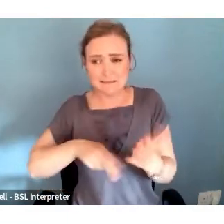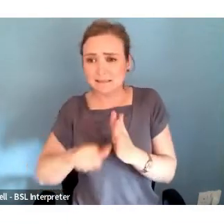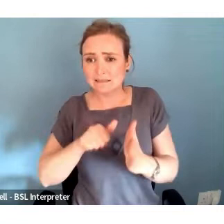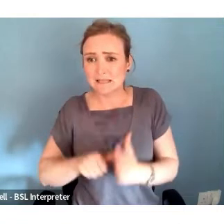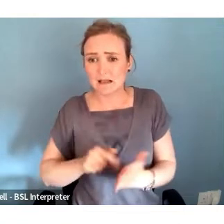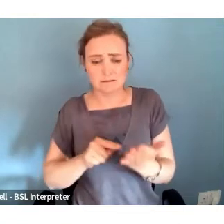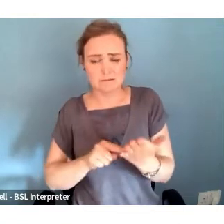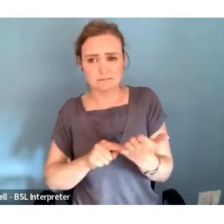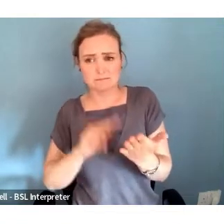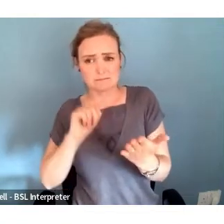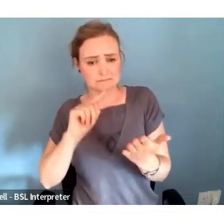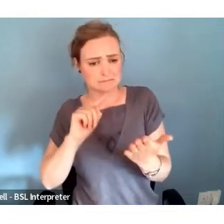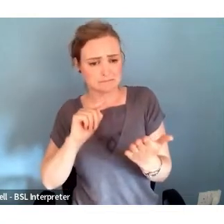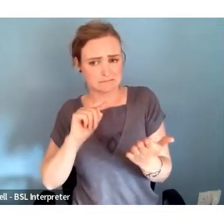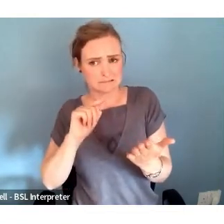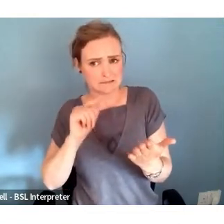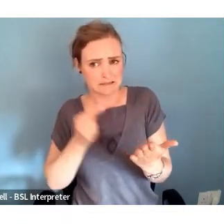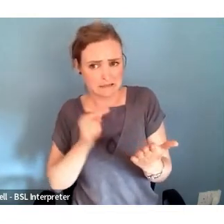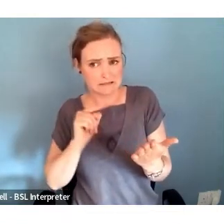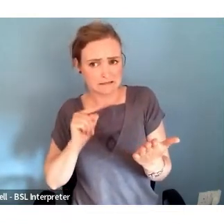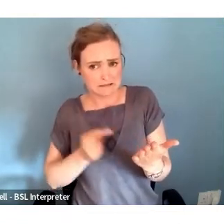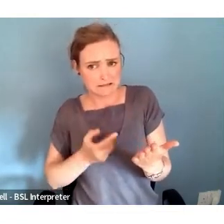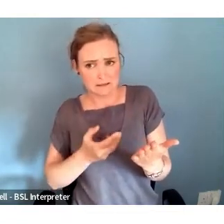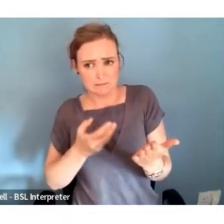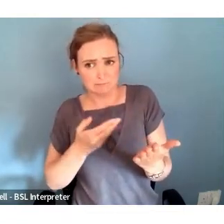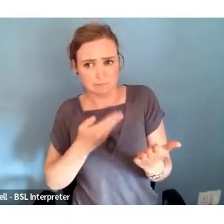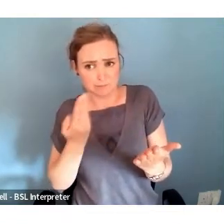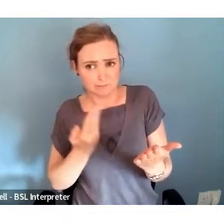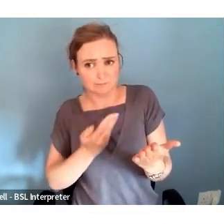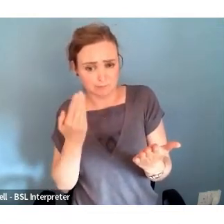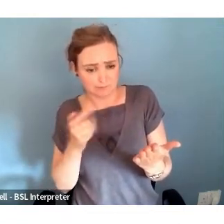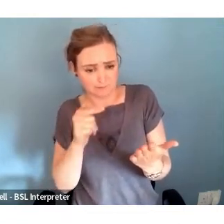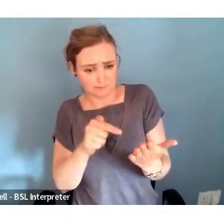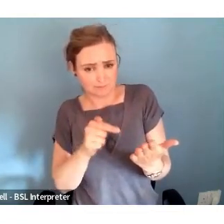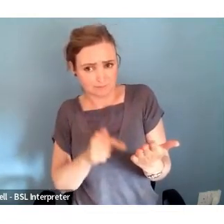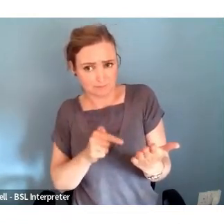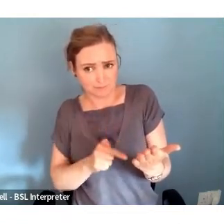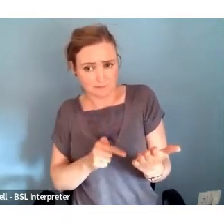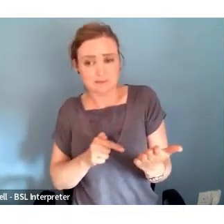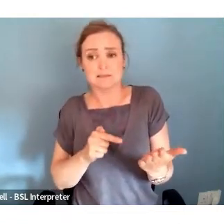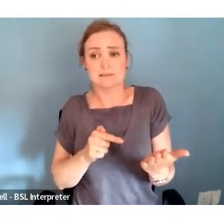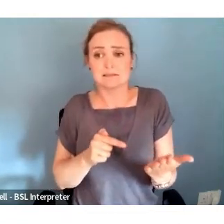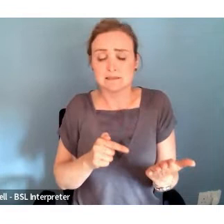put things on there that are not needed you could be excluding the best person for the job. It is important to